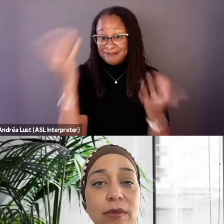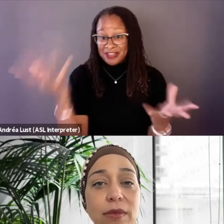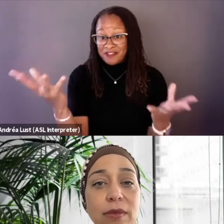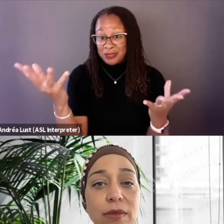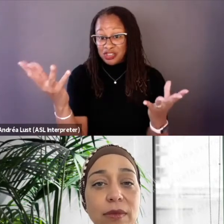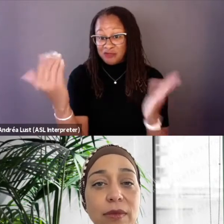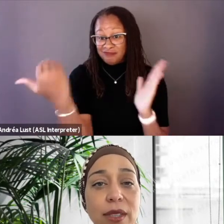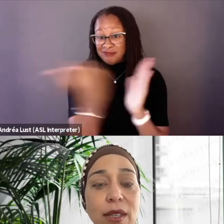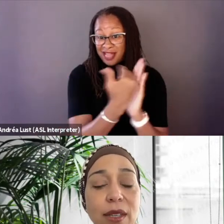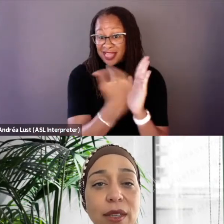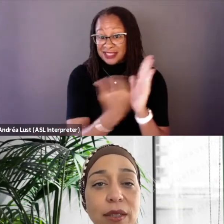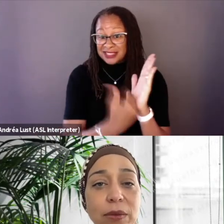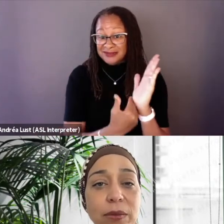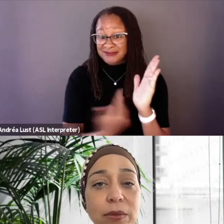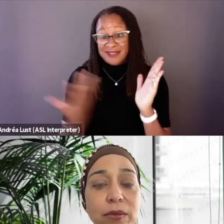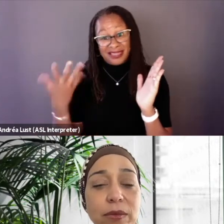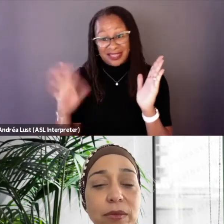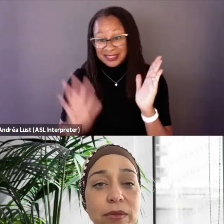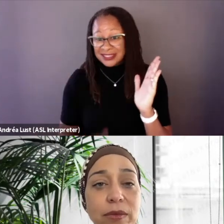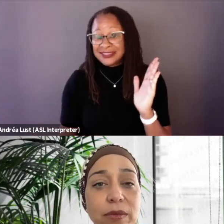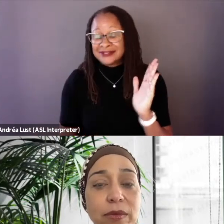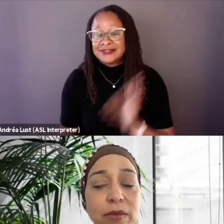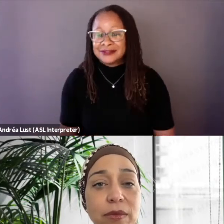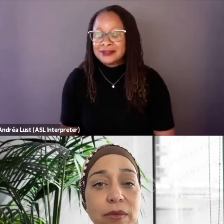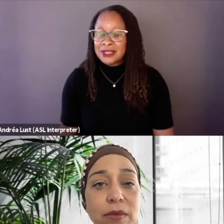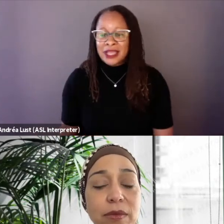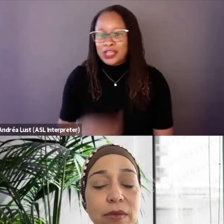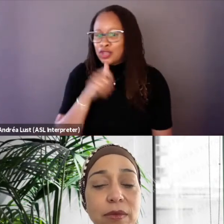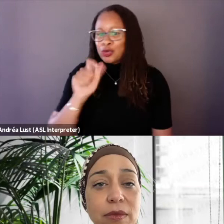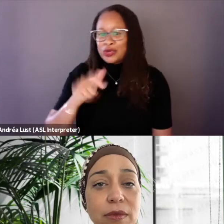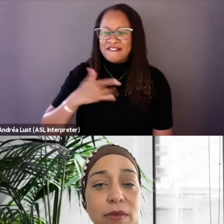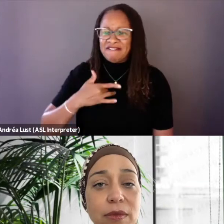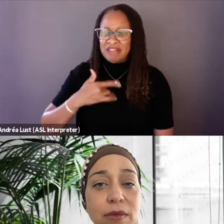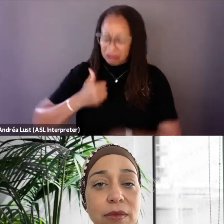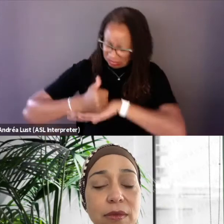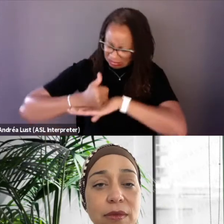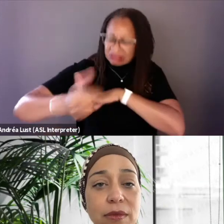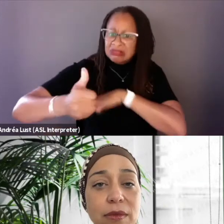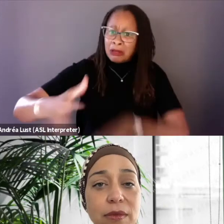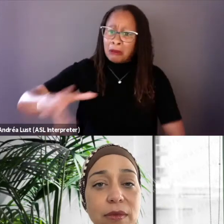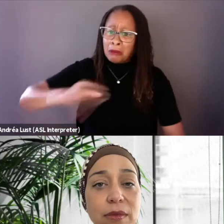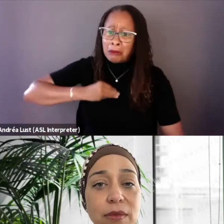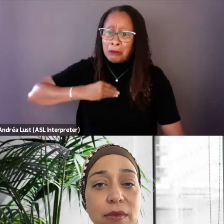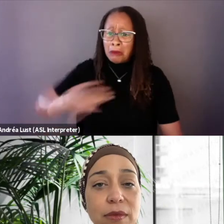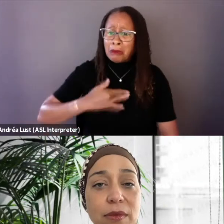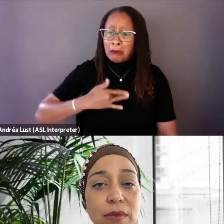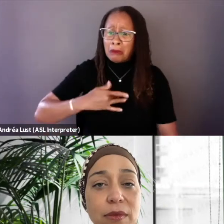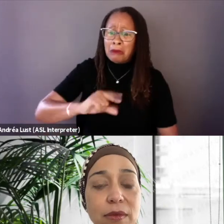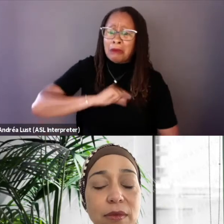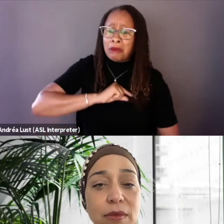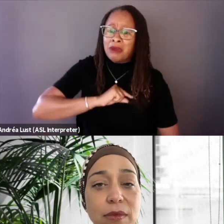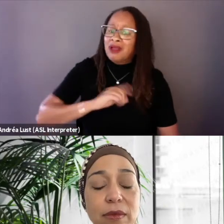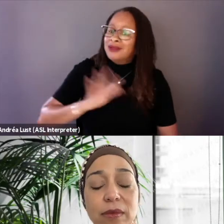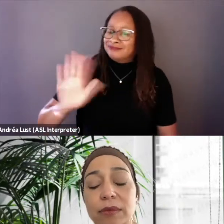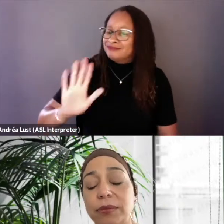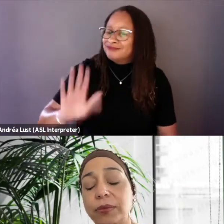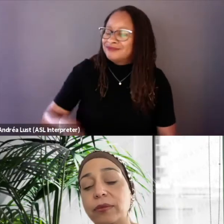you know, but you don't have to feel indicted necessarily to know something, because anytime you're feeling indicted,